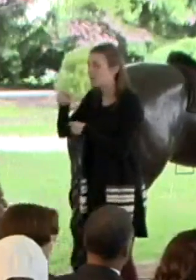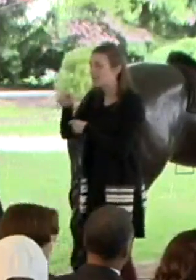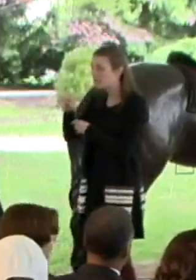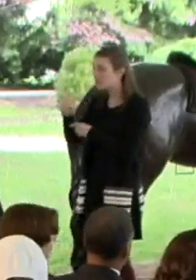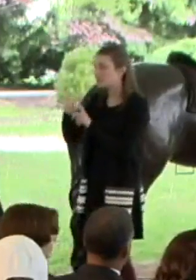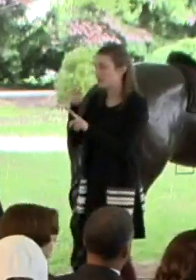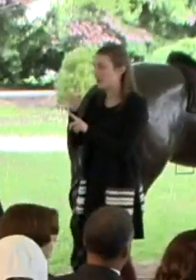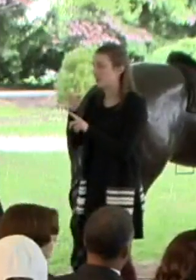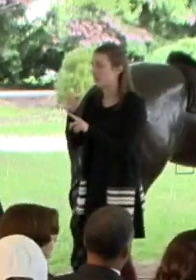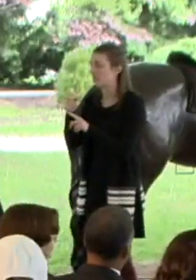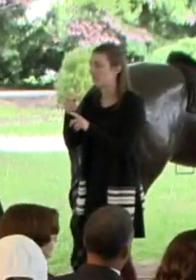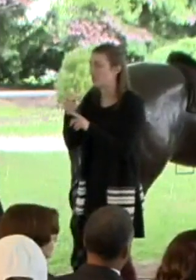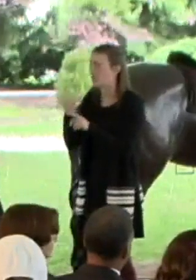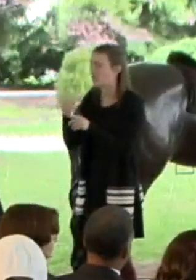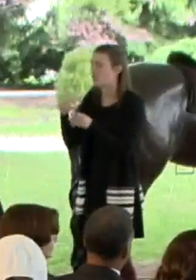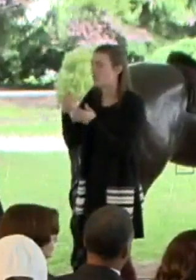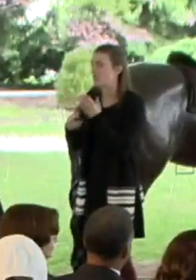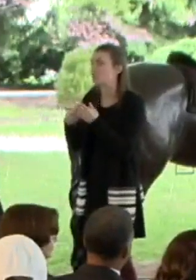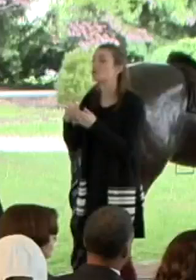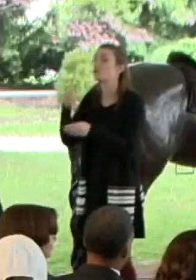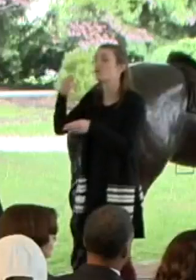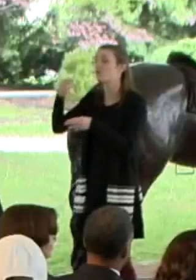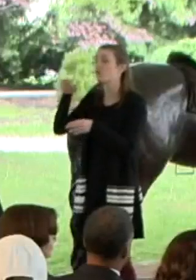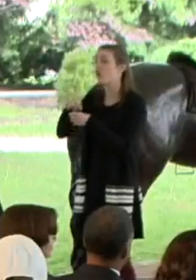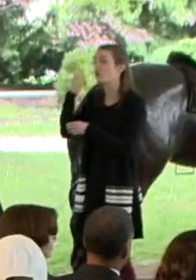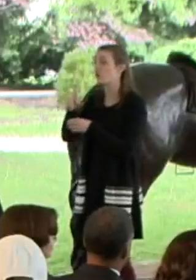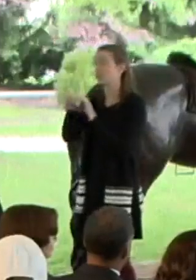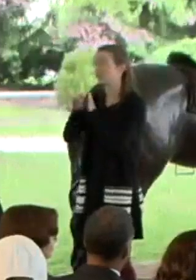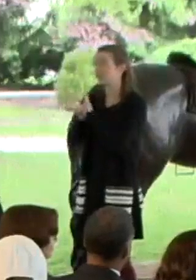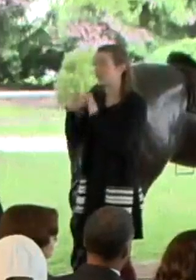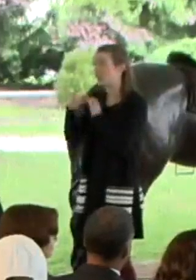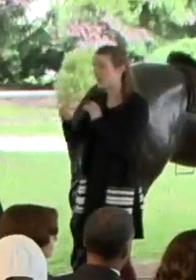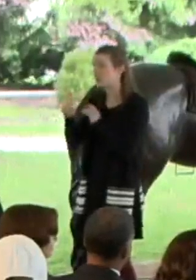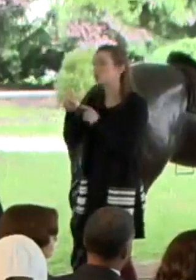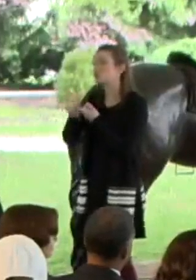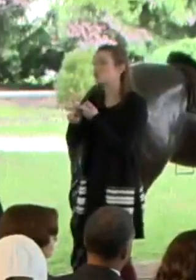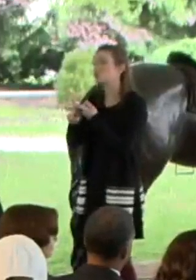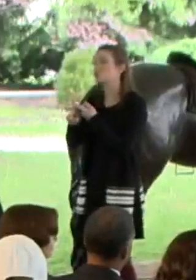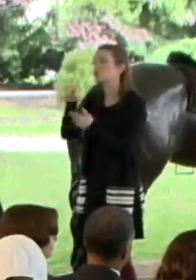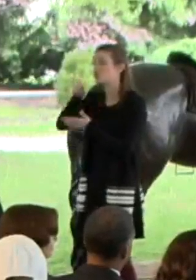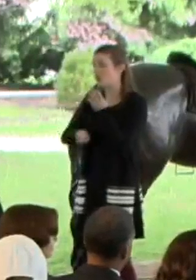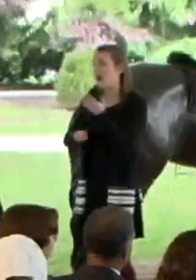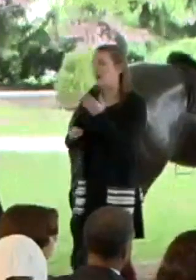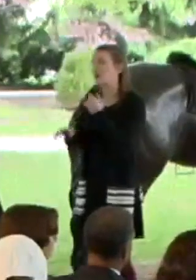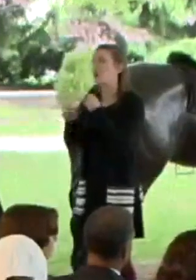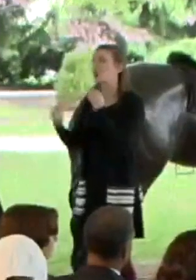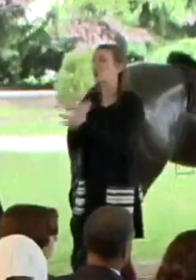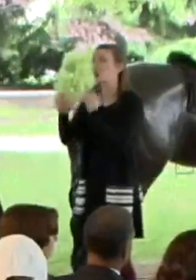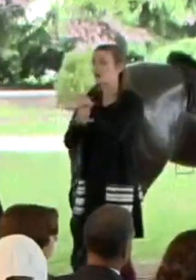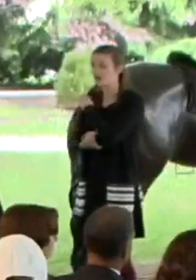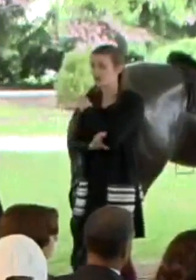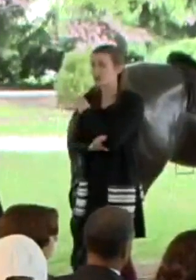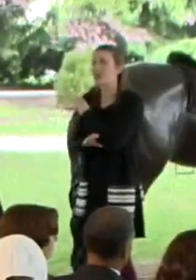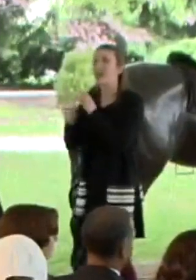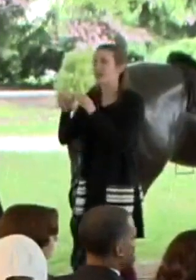NOW, THE WASHINGTON POST DOESN'T OFTEN GET THINGS RIGHT BUT YESTERDAY THEY ACTUALLY DID. A PETITION WOULD BE PRECEDED BY